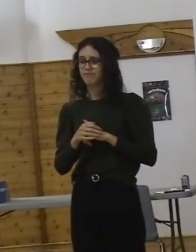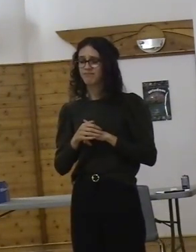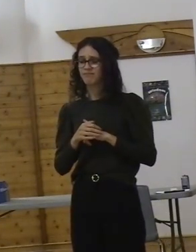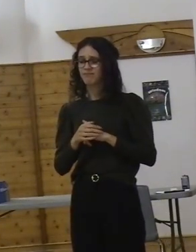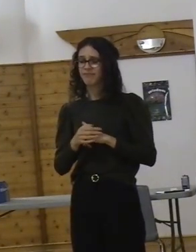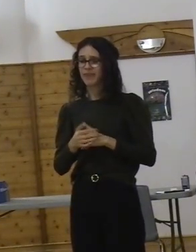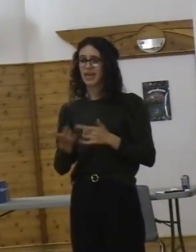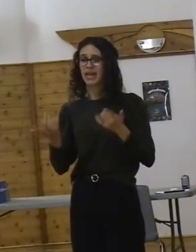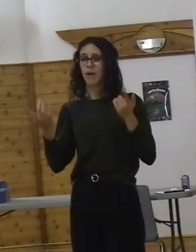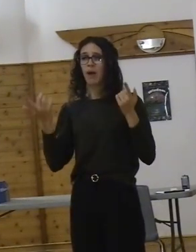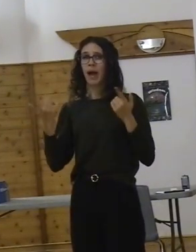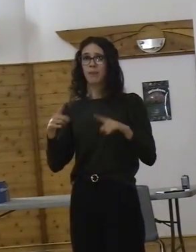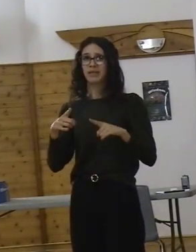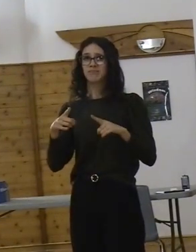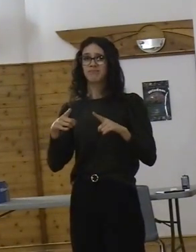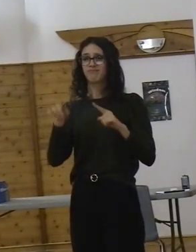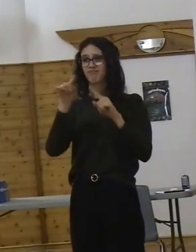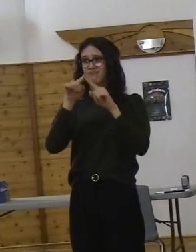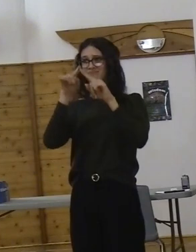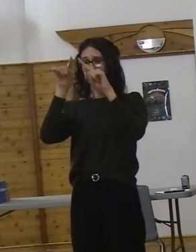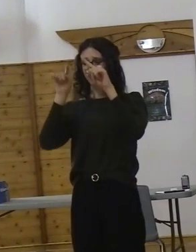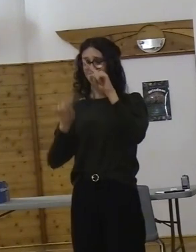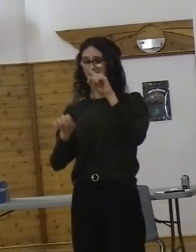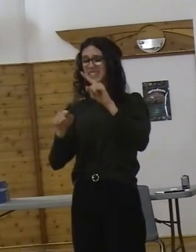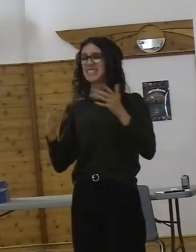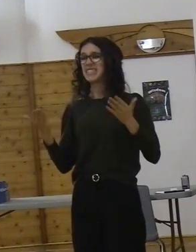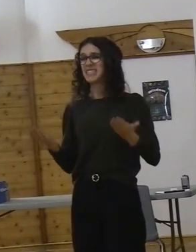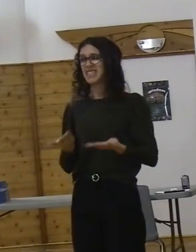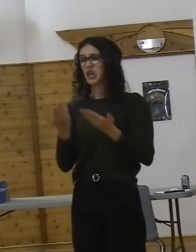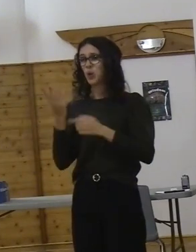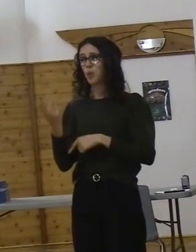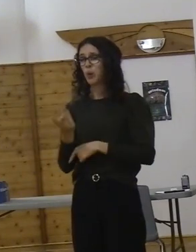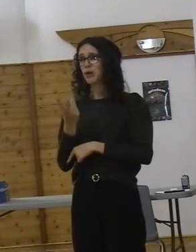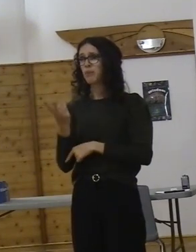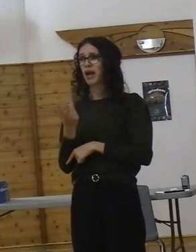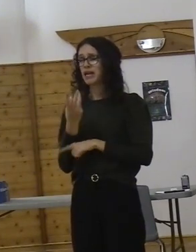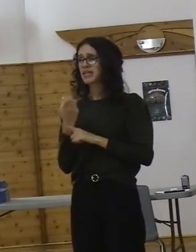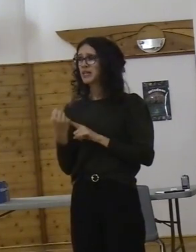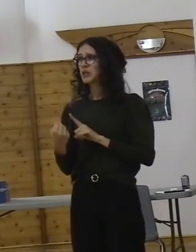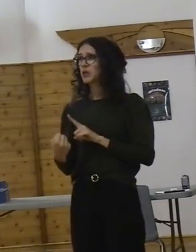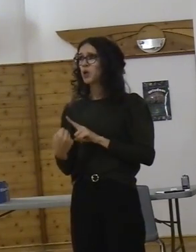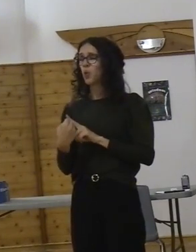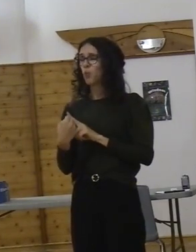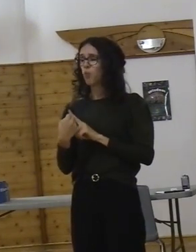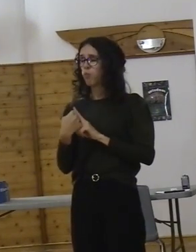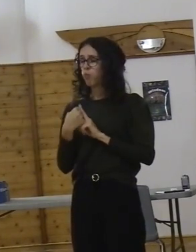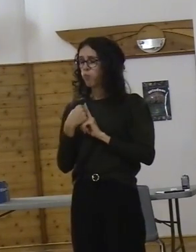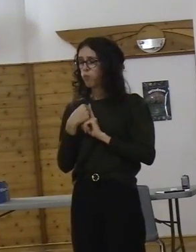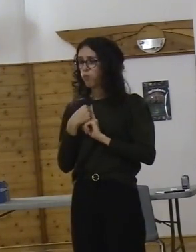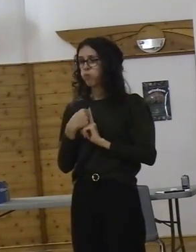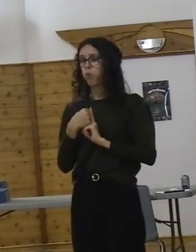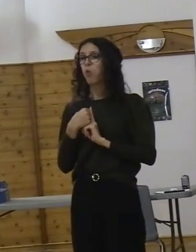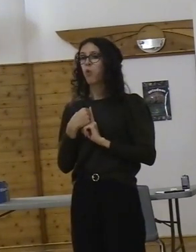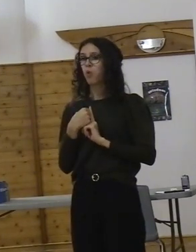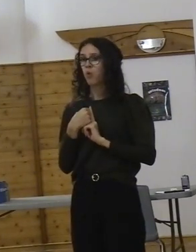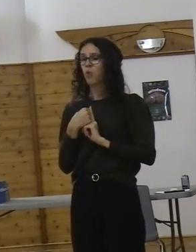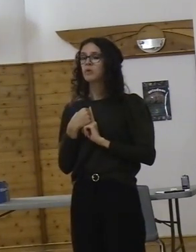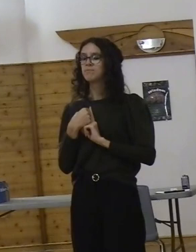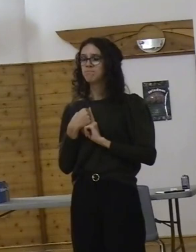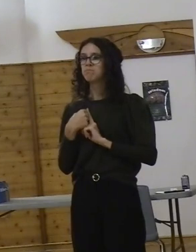showed up to my court I knew I had to find my talk my voice